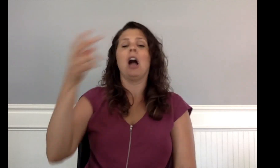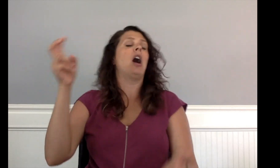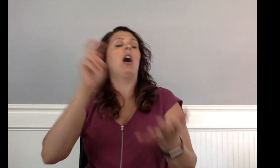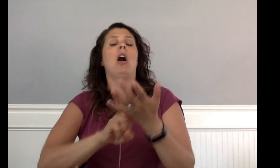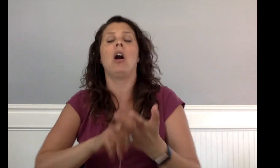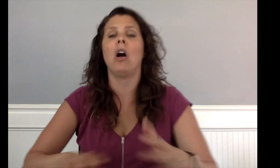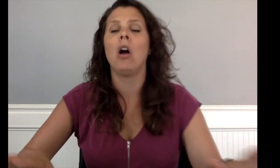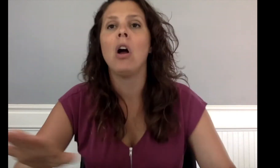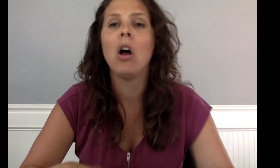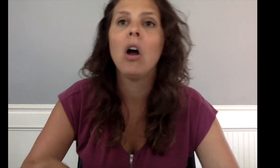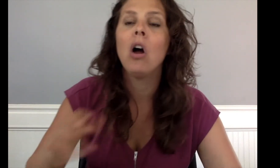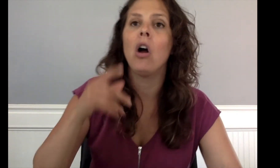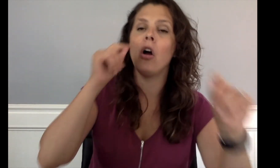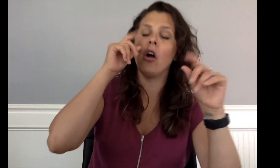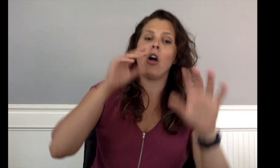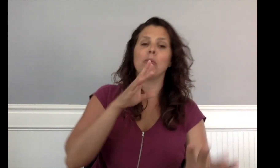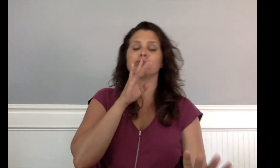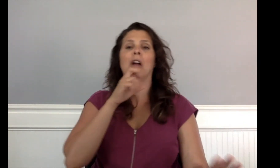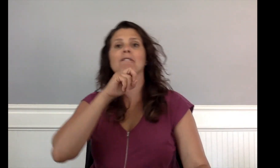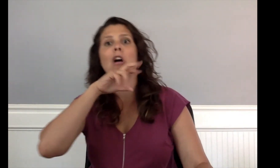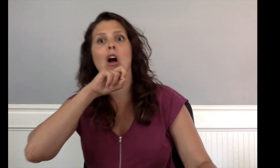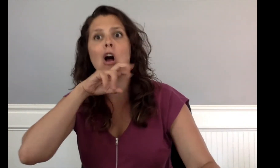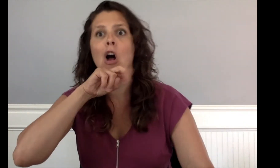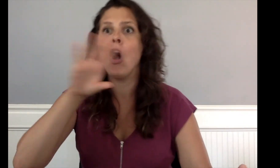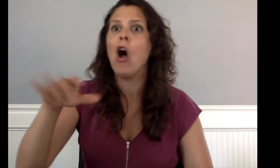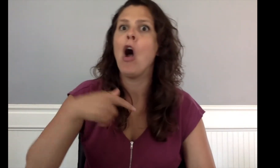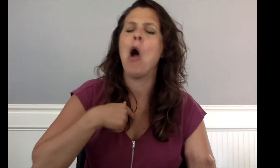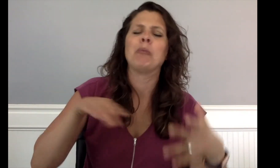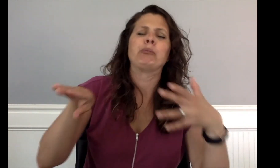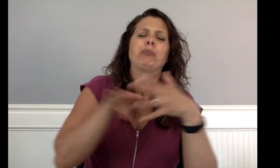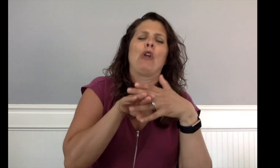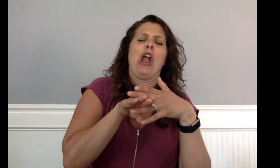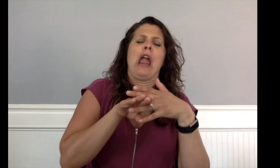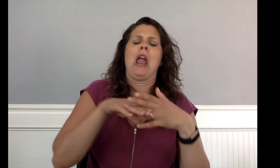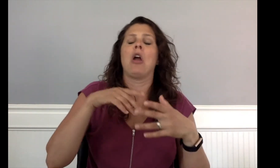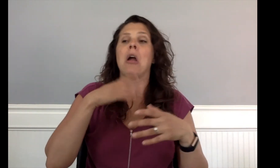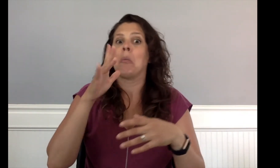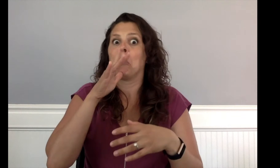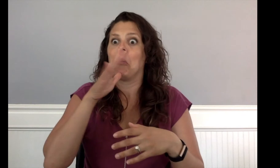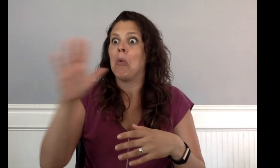“Frog! I was just taking a short break from your